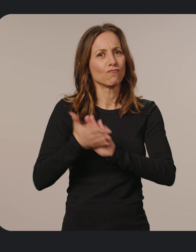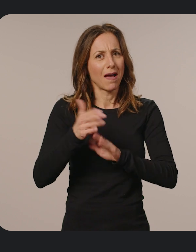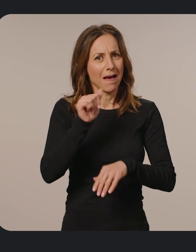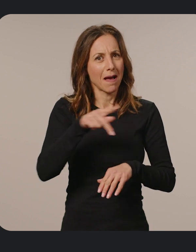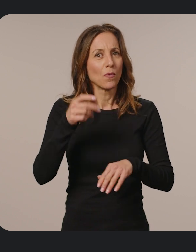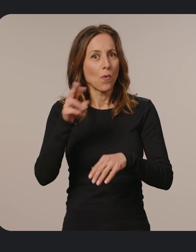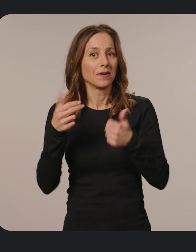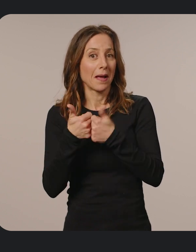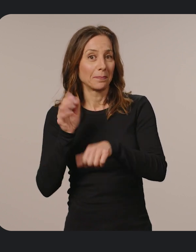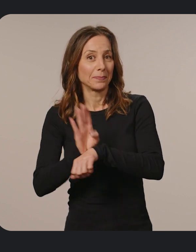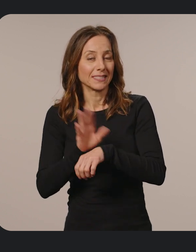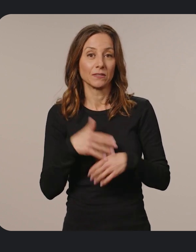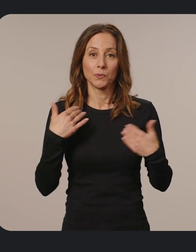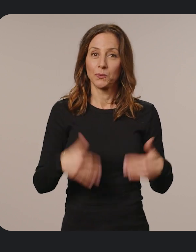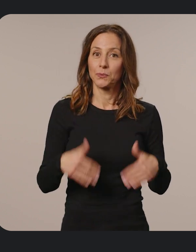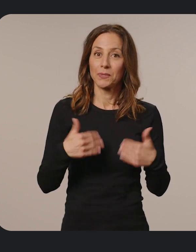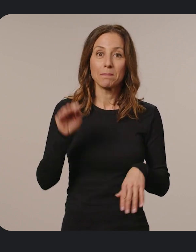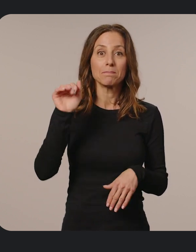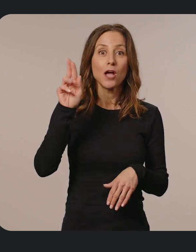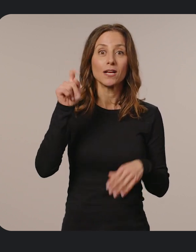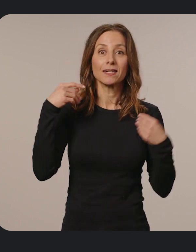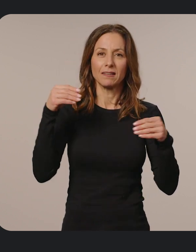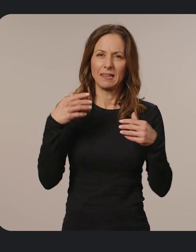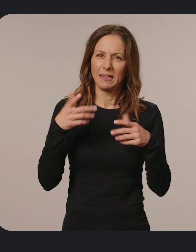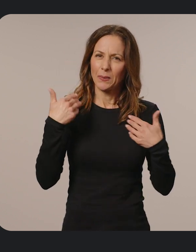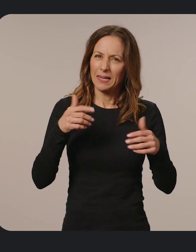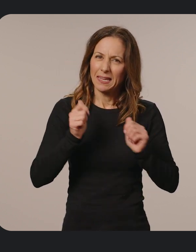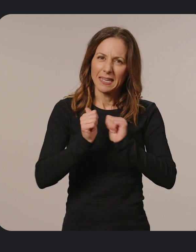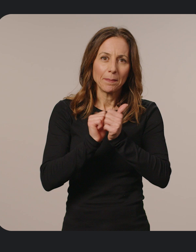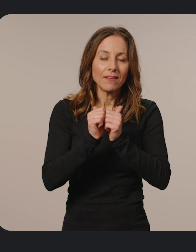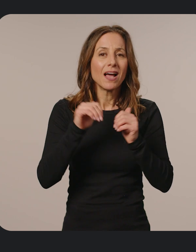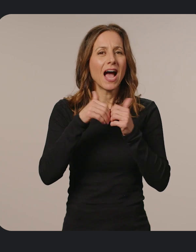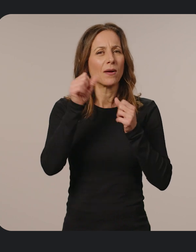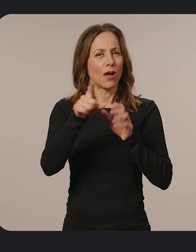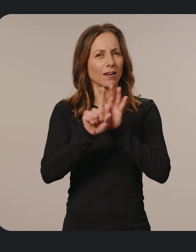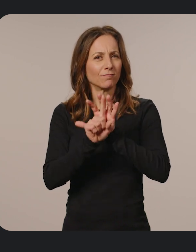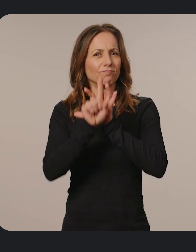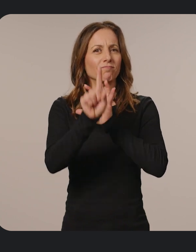to run an app or game business. The market is competitive. So how can you differentiate and cut